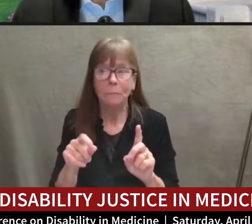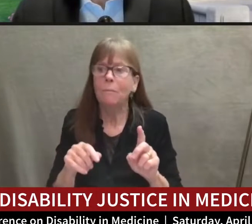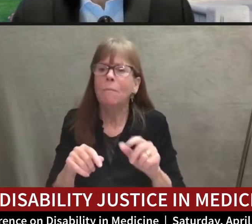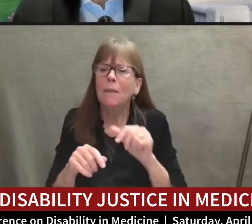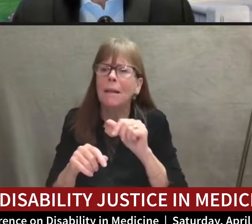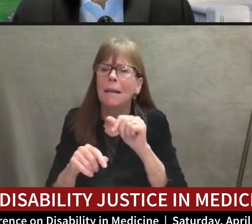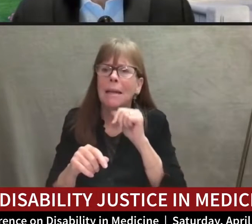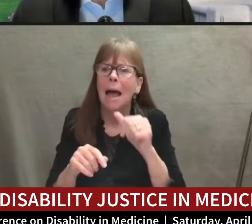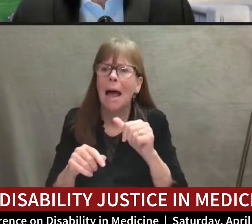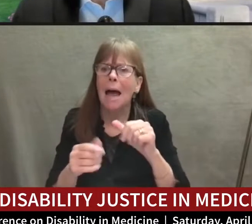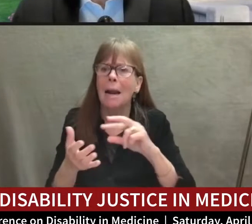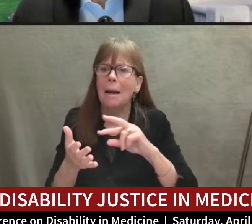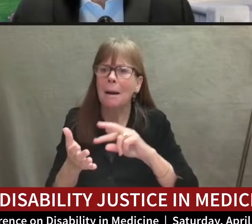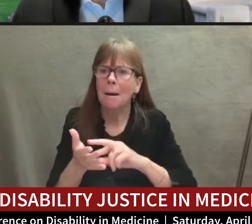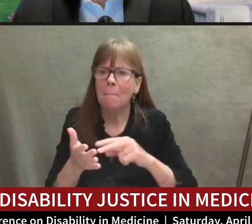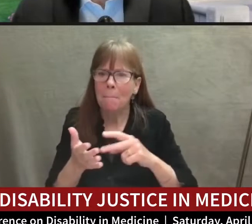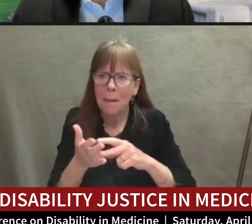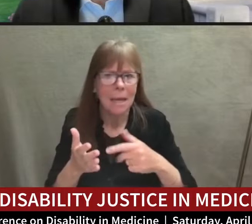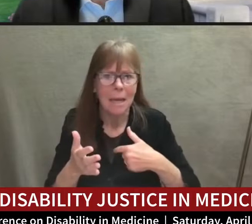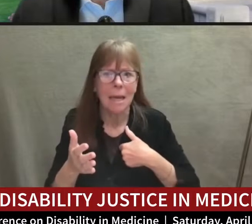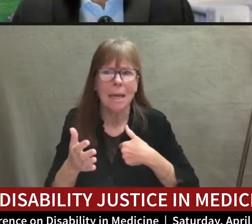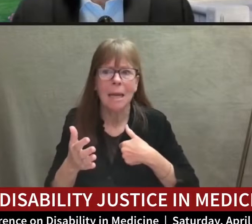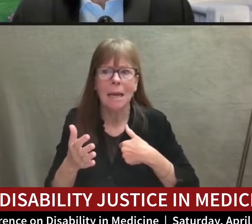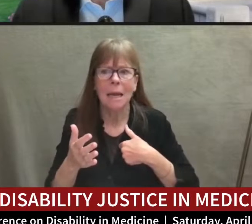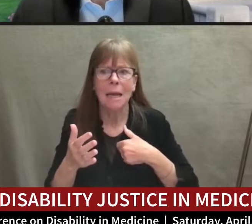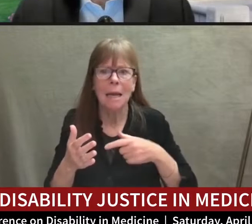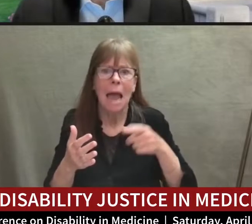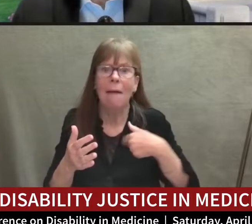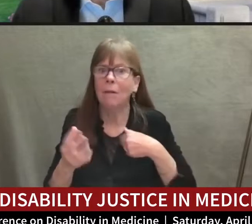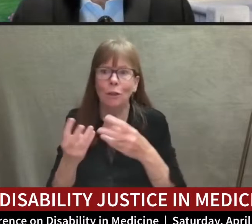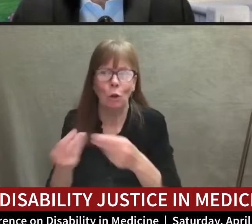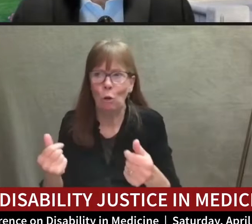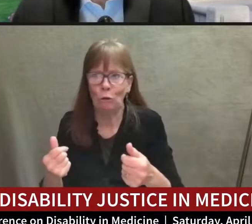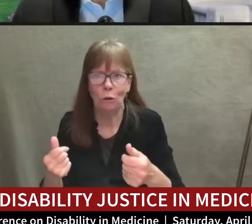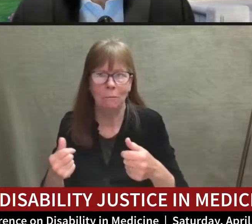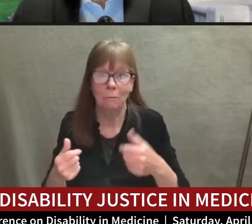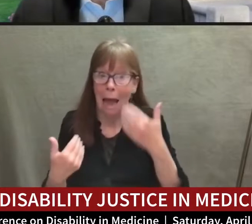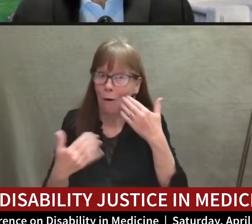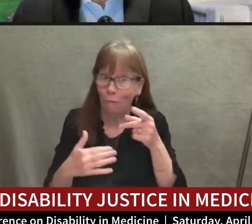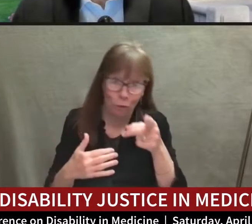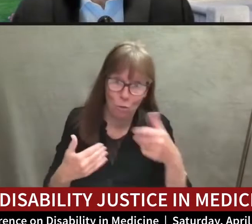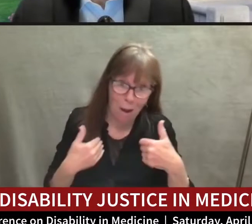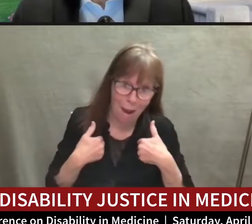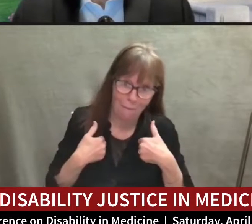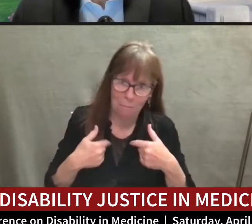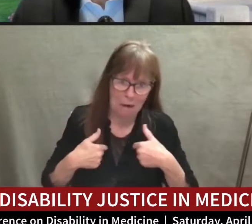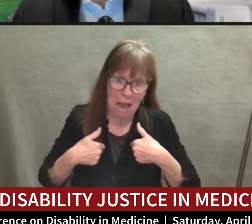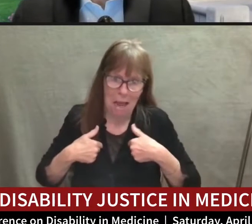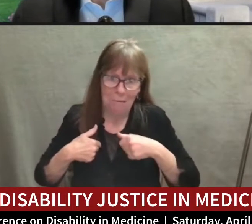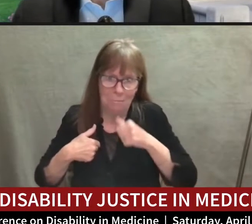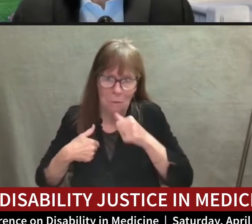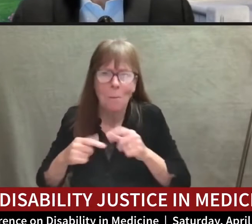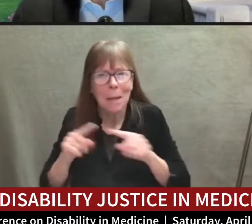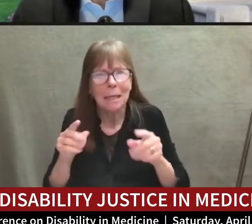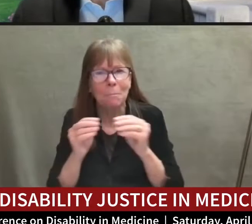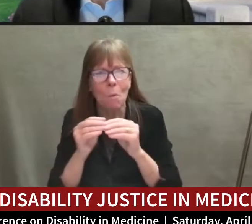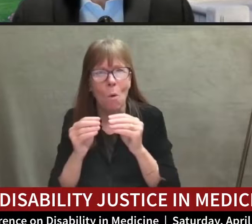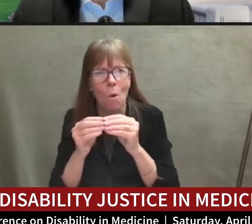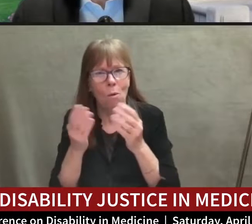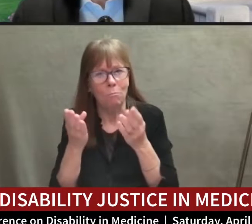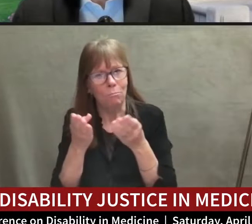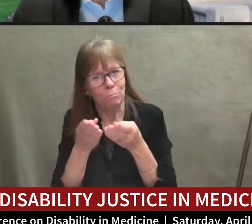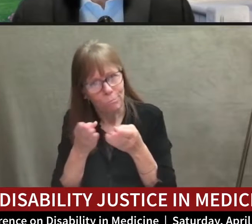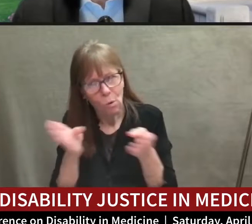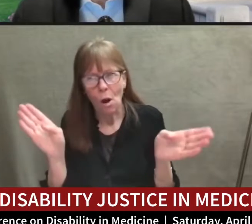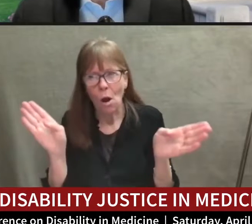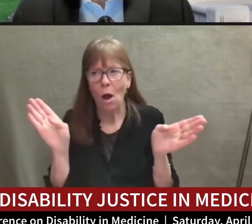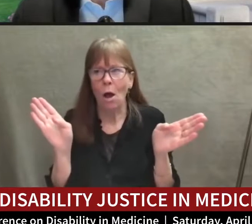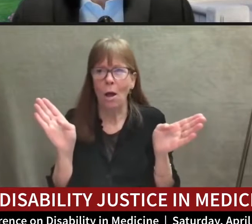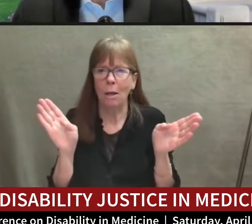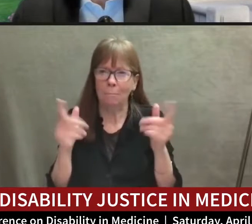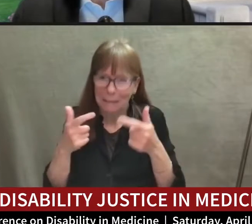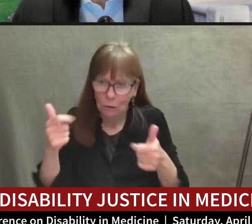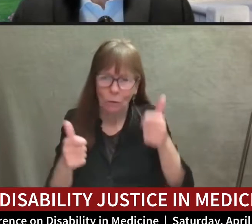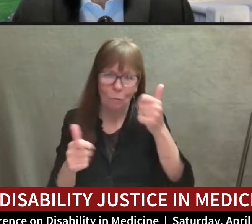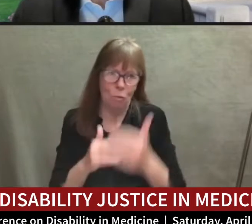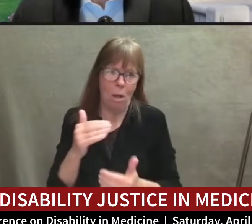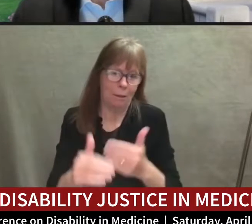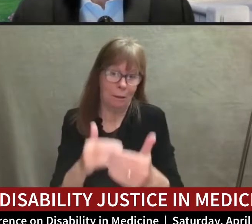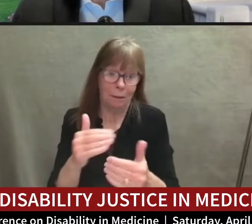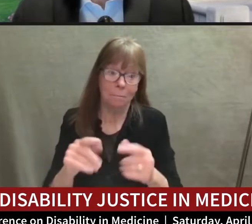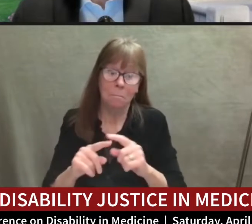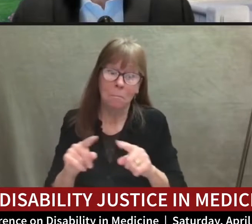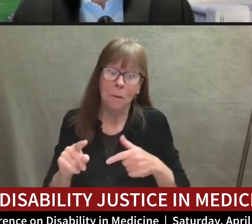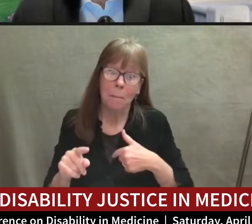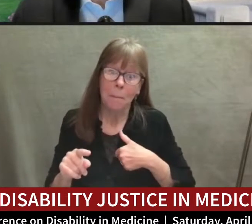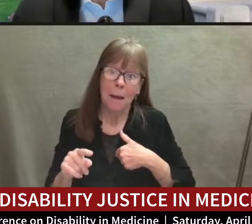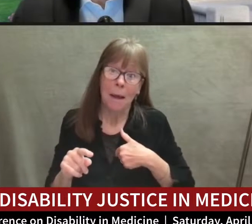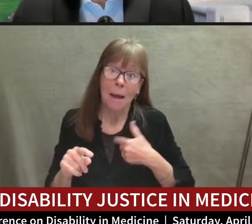have solutions for, or that you have, but this is a larger process. But I do think, you know, we do